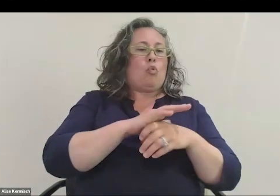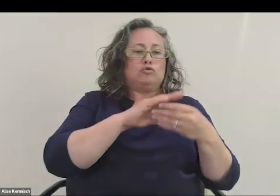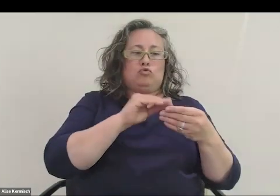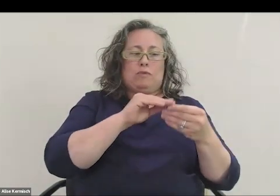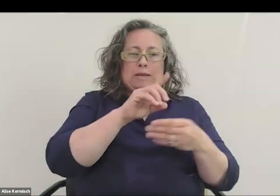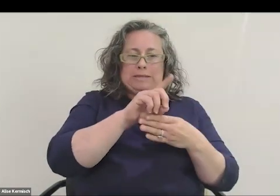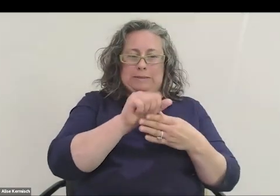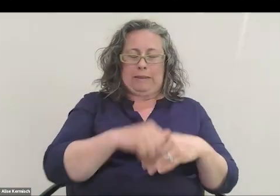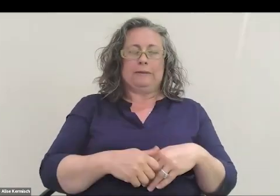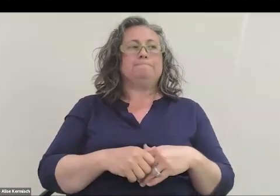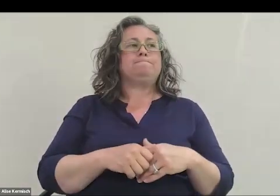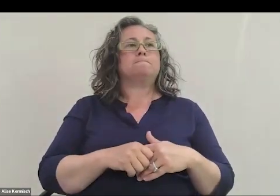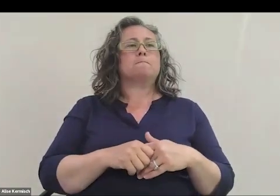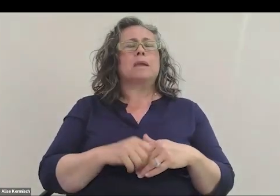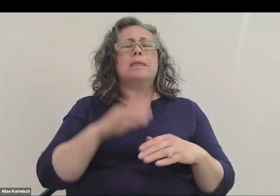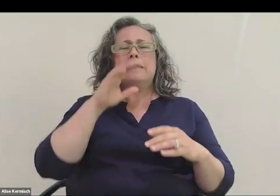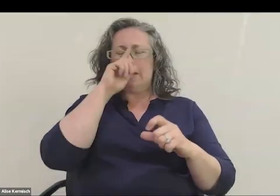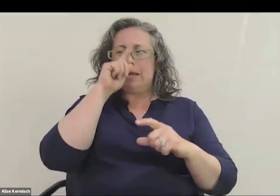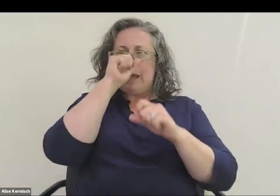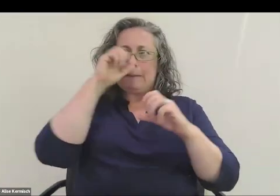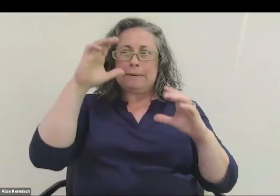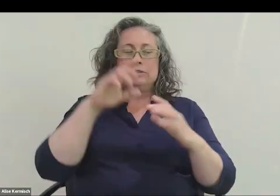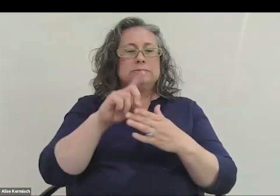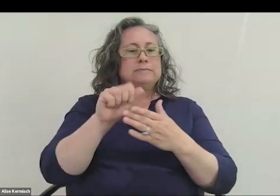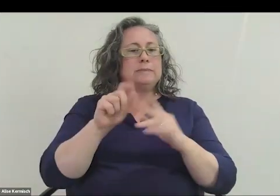where the images of disabled people are used to say something